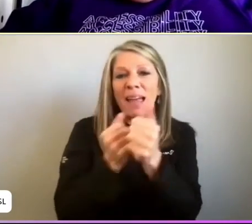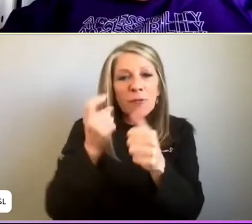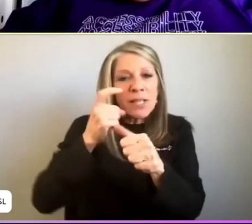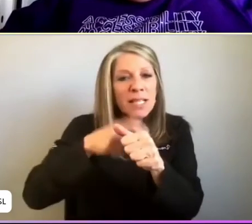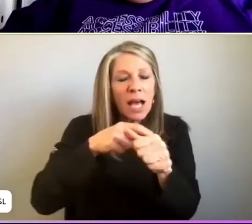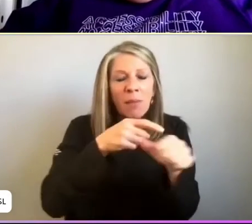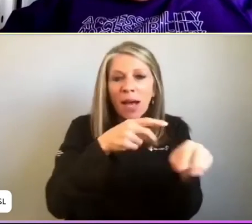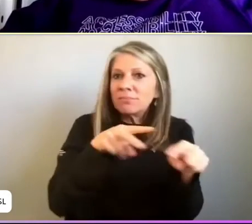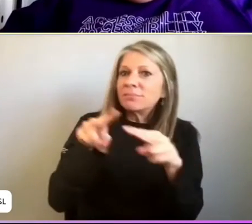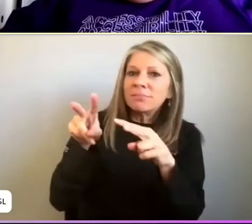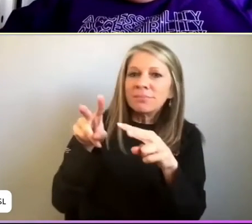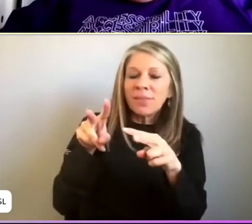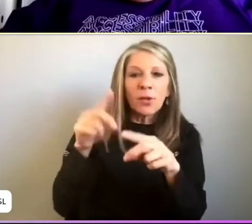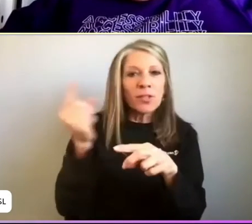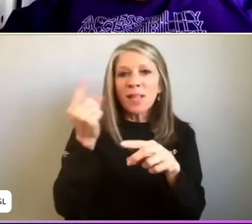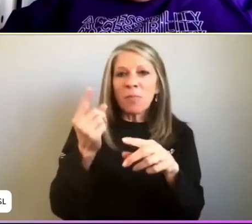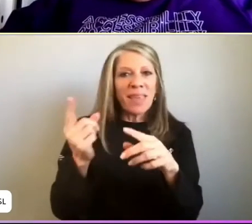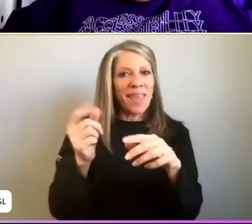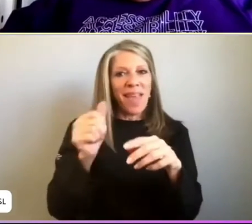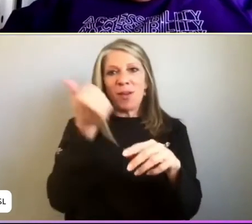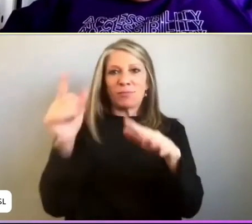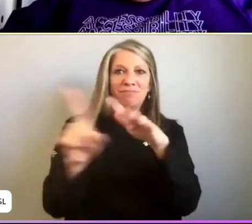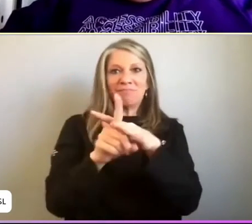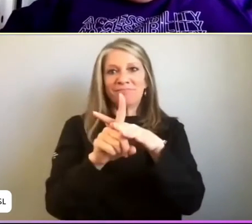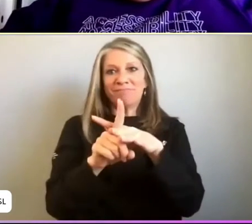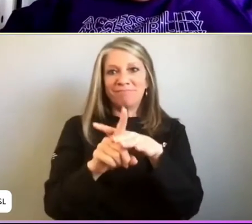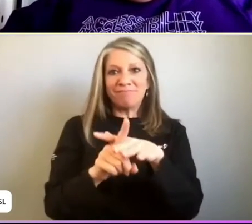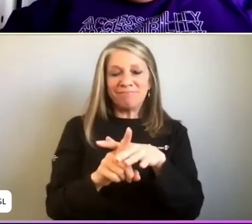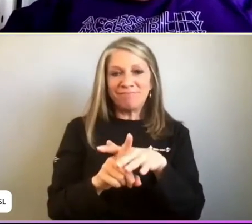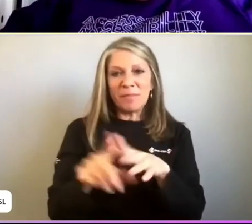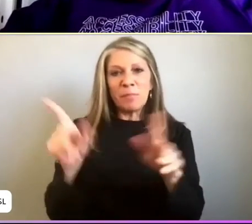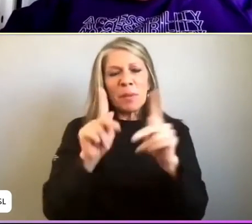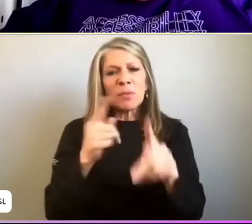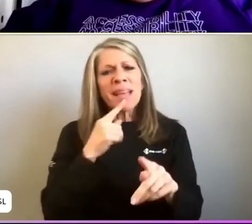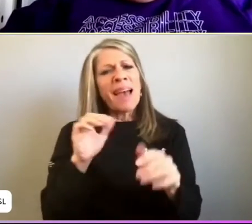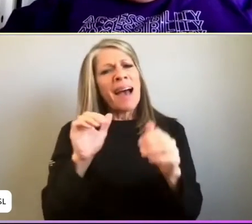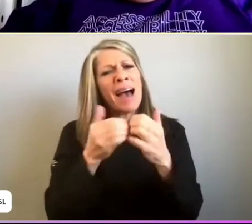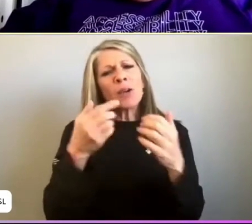in accessibility for many years, and it seems like